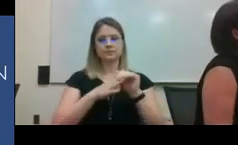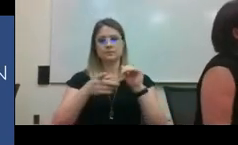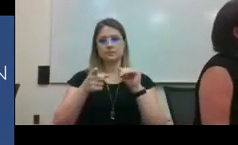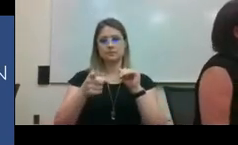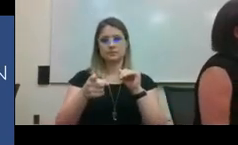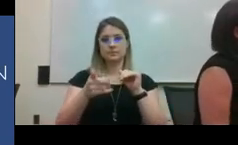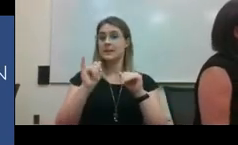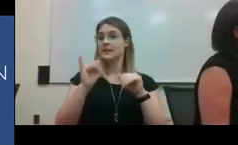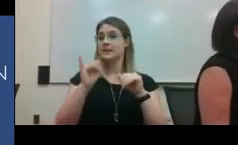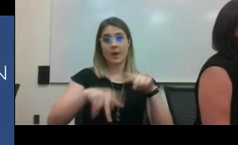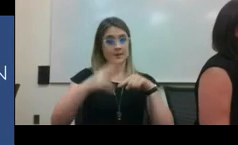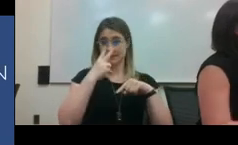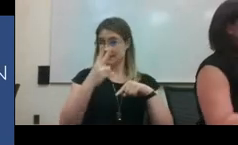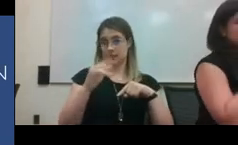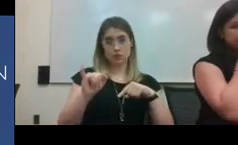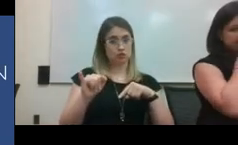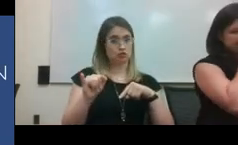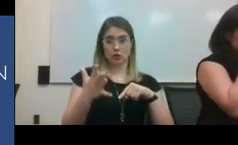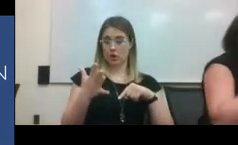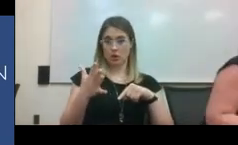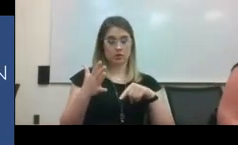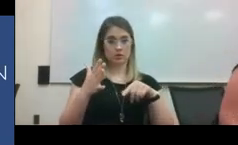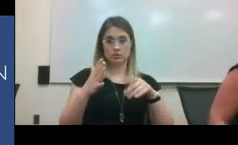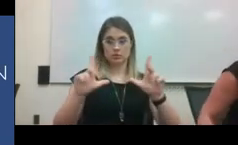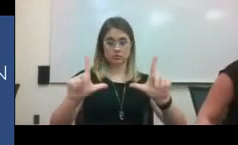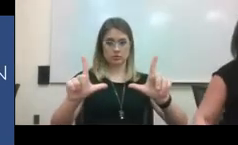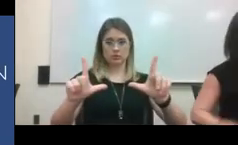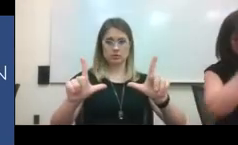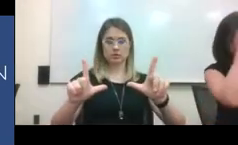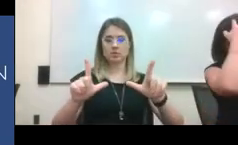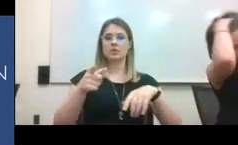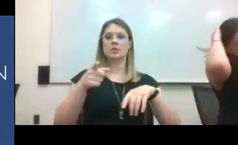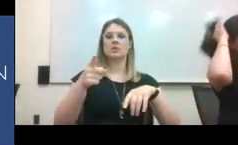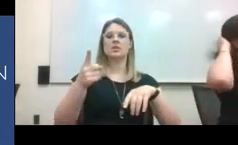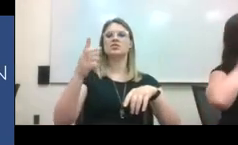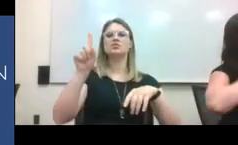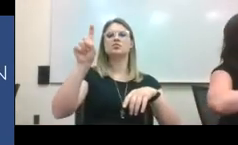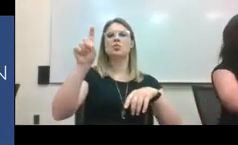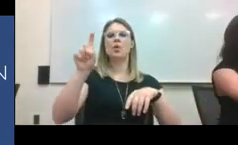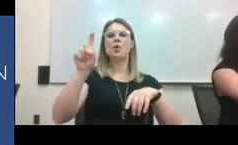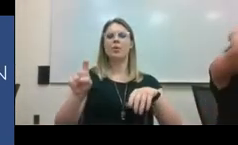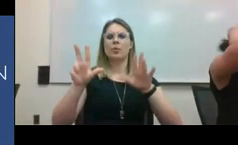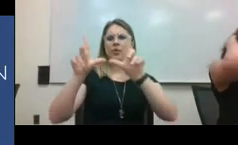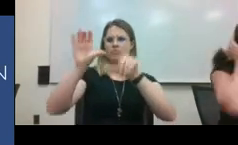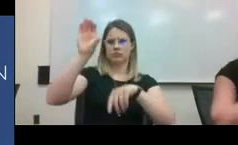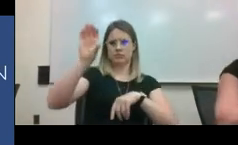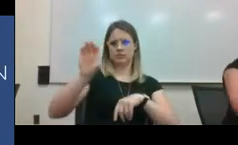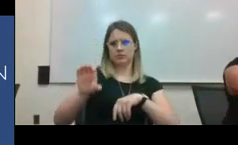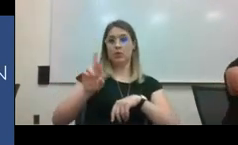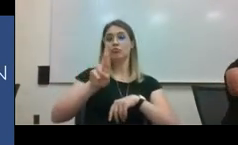if you're unable to see Josh, you just need to scroll through the videos and then you can just right click and pin that one.